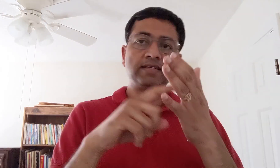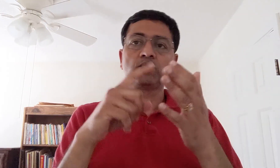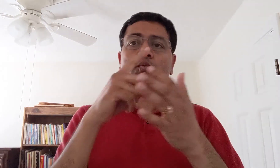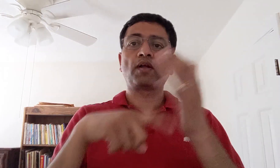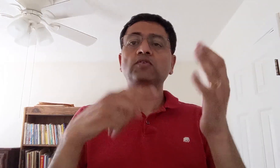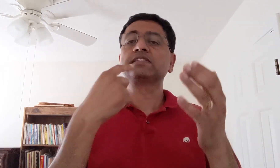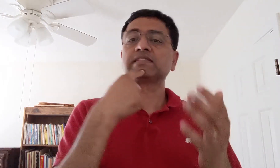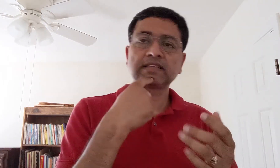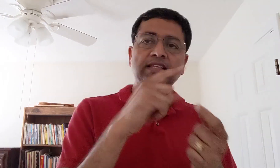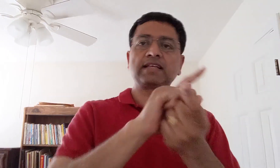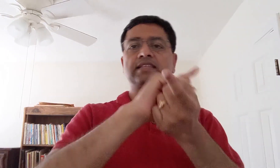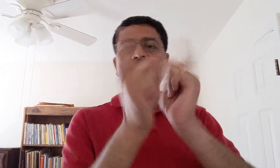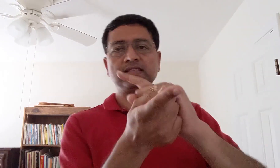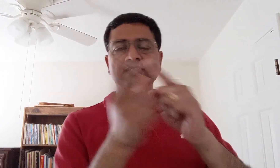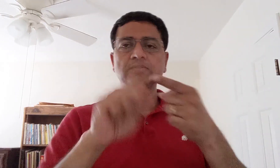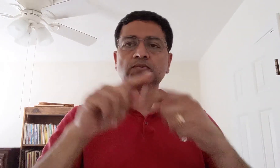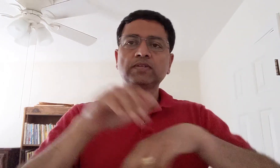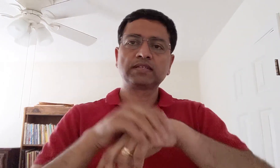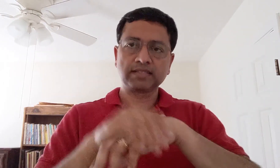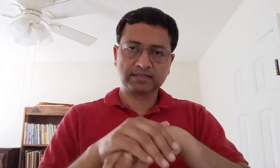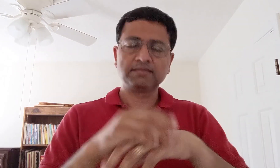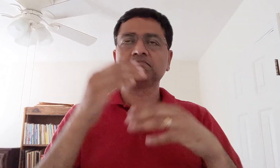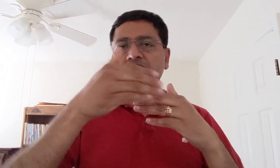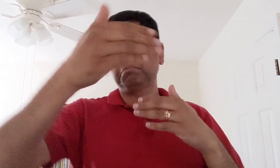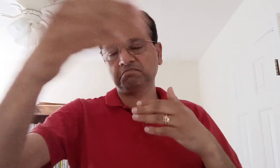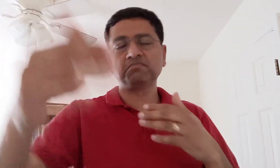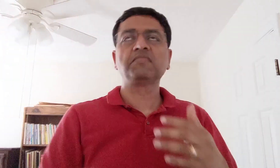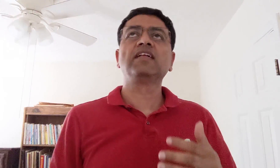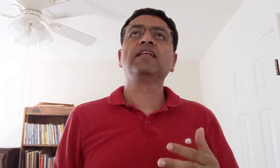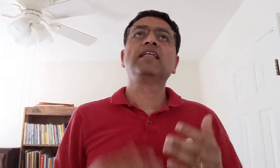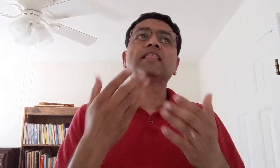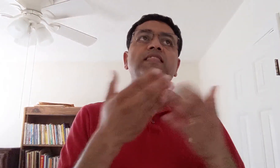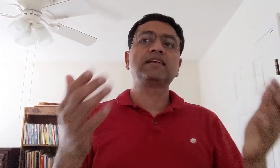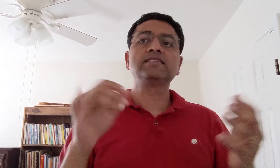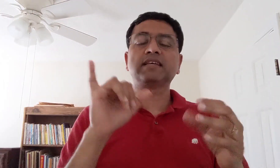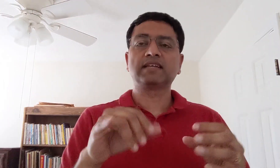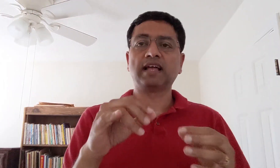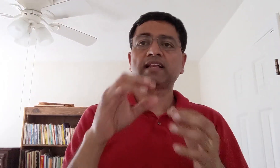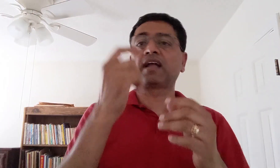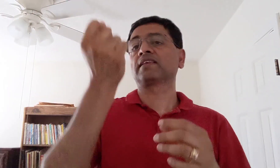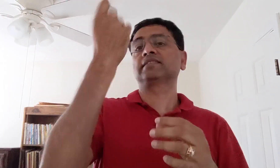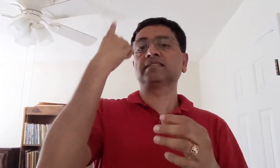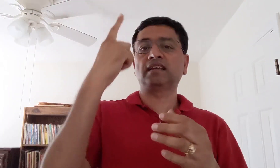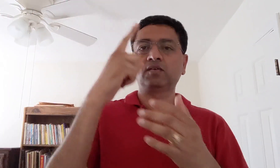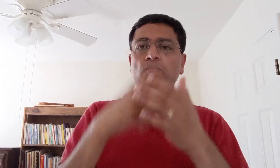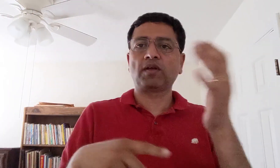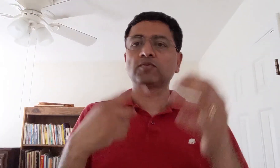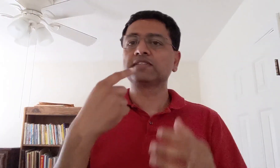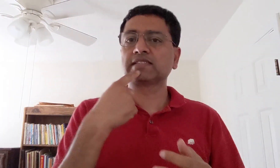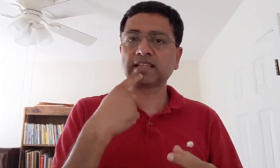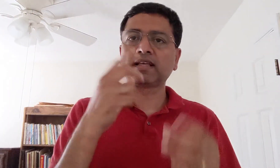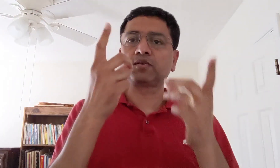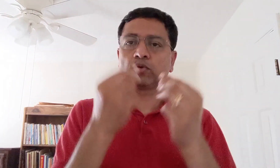what you signed and translate it into spoken English. Devices that would understand what you said and